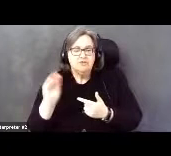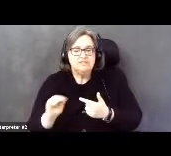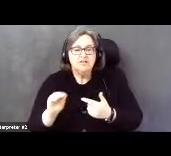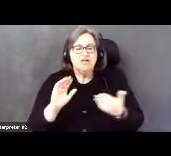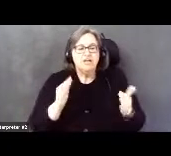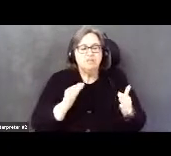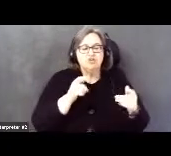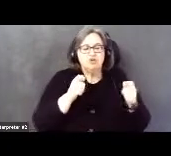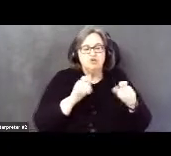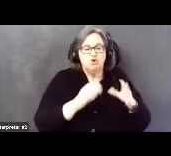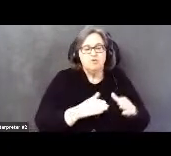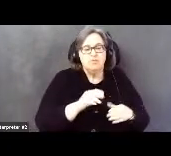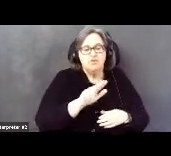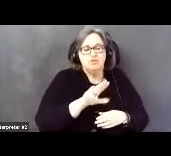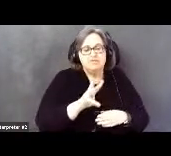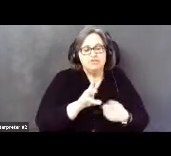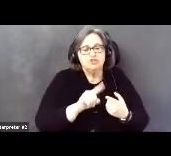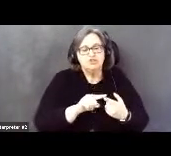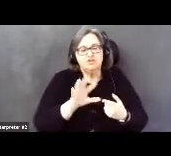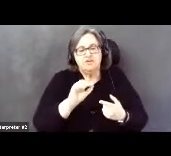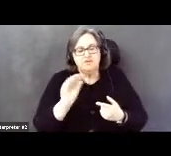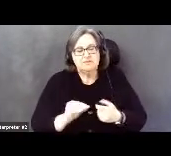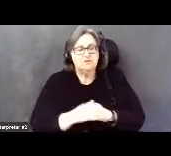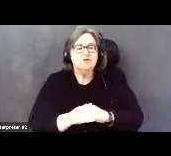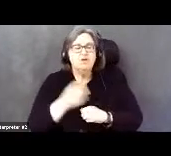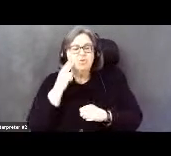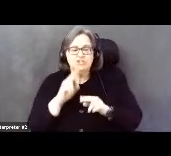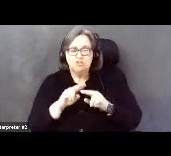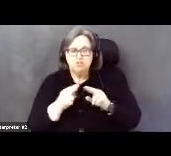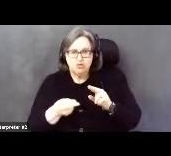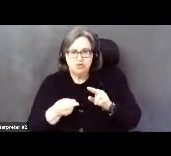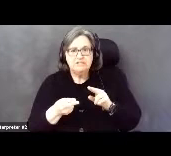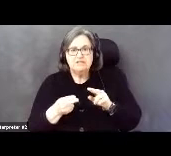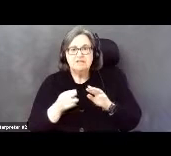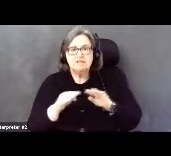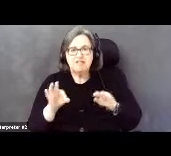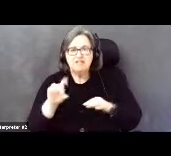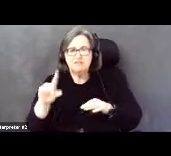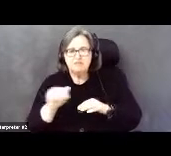50%. We've also found a significant decrease in the level of disability associated with